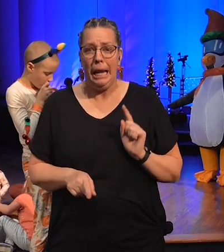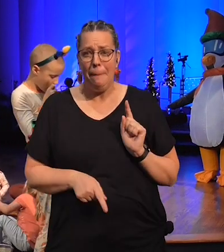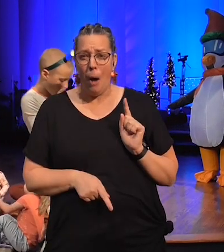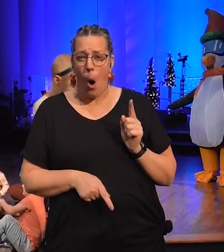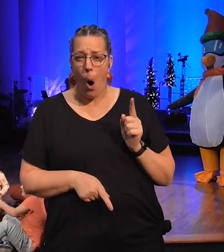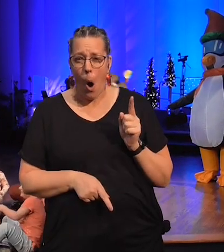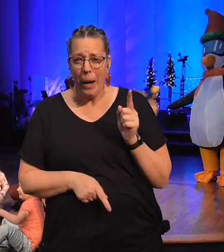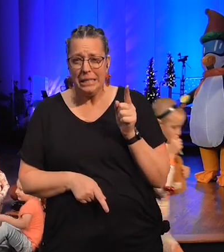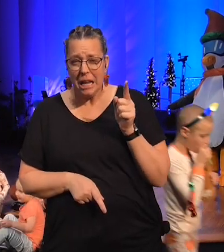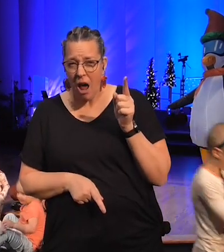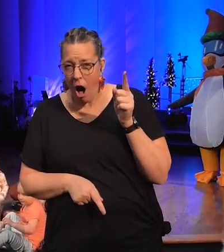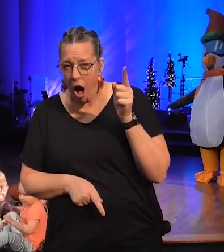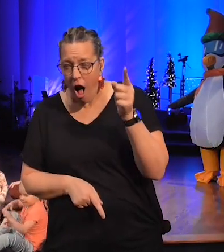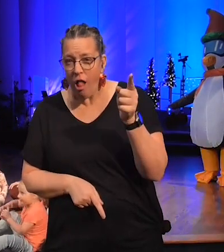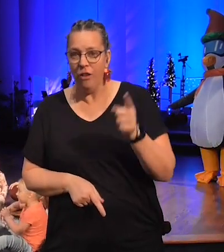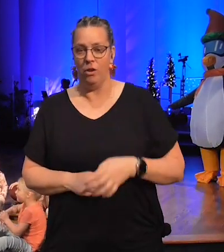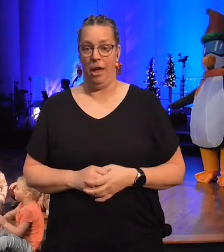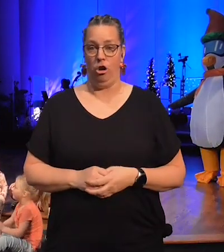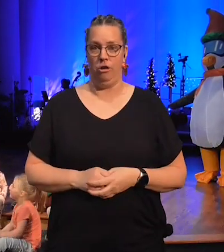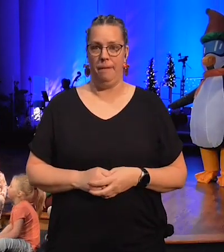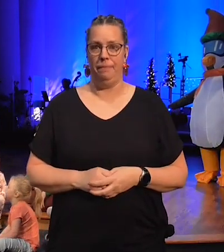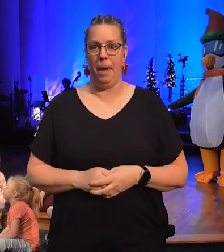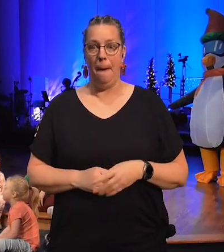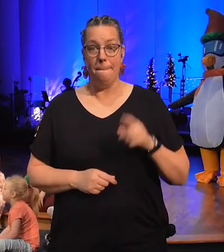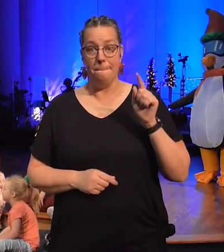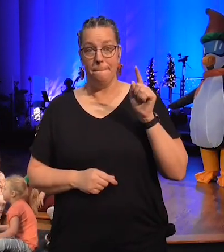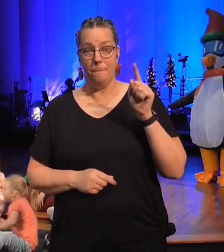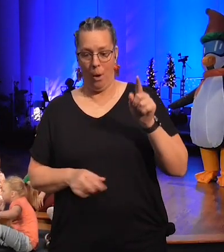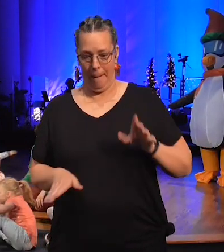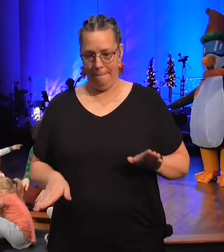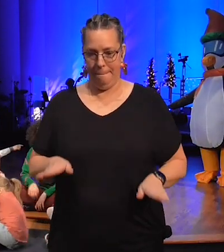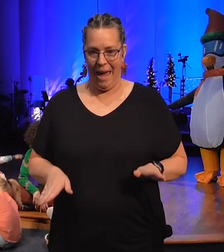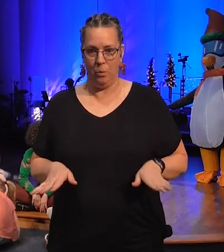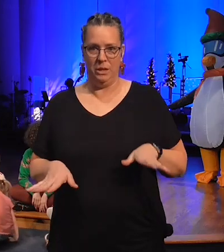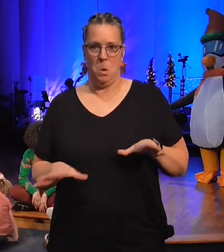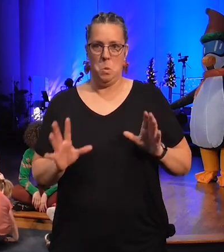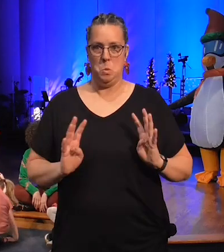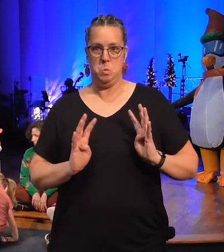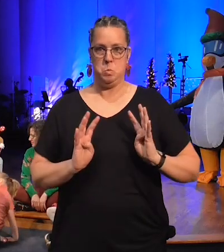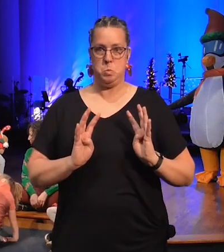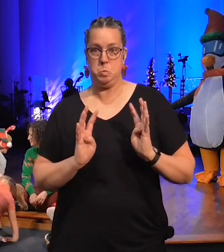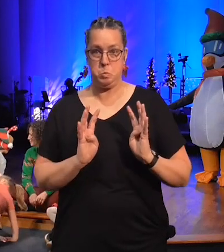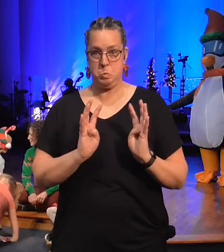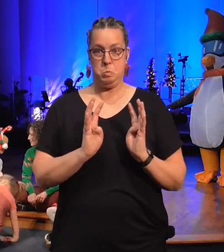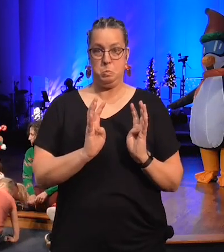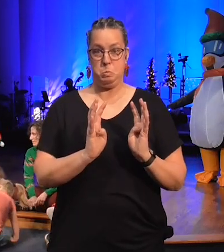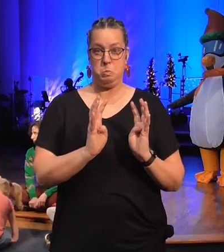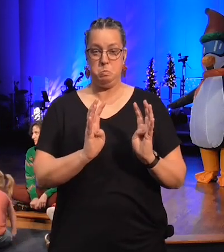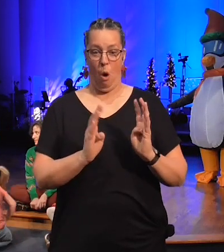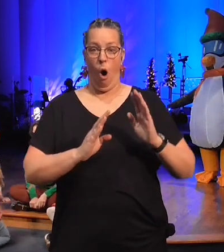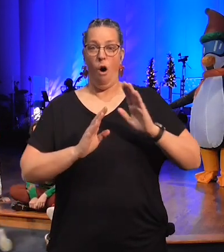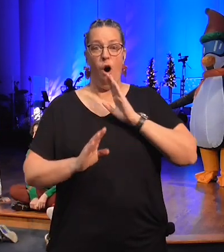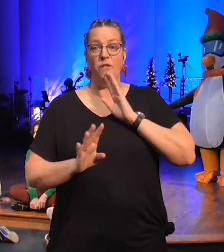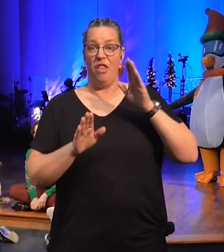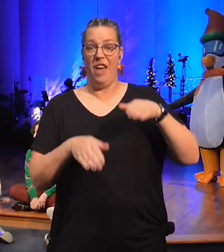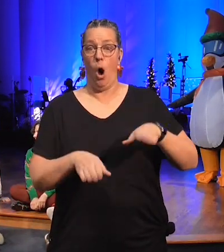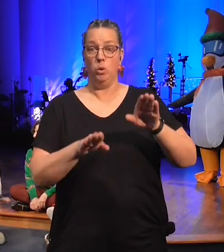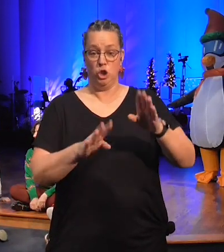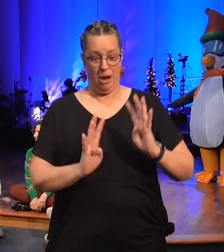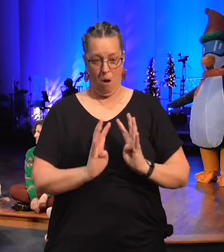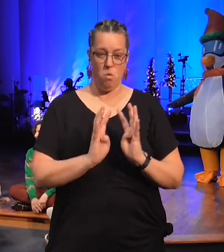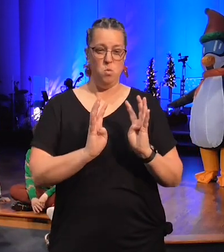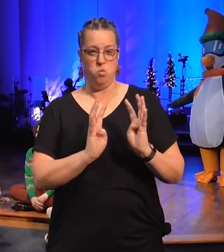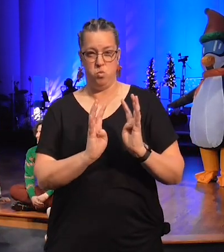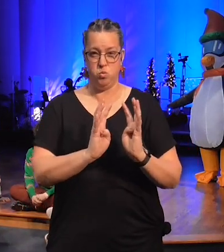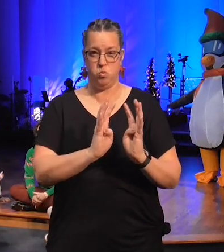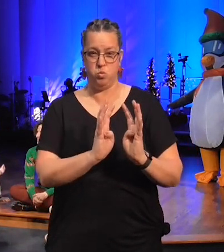said pipsqueak and he pointed to a place far far away the Penguins set off across the Great and